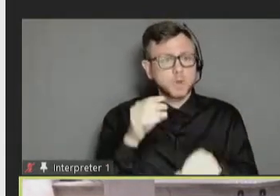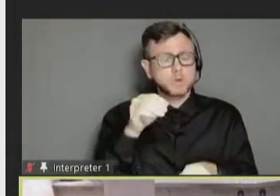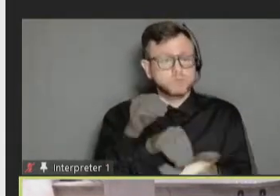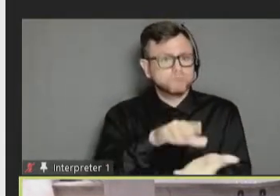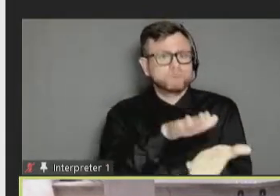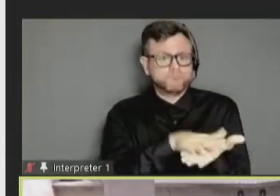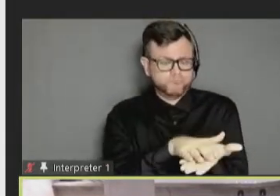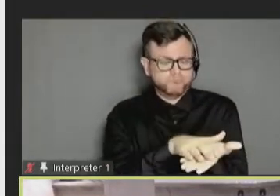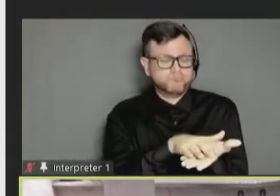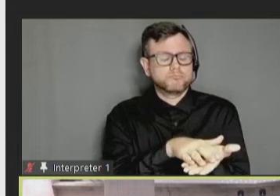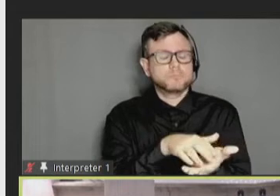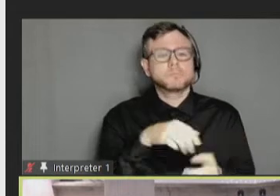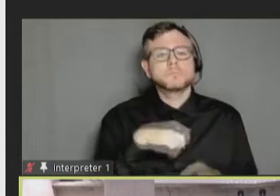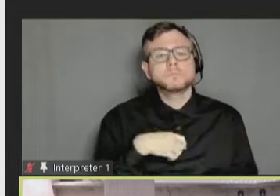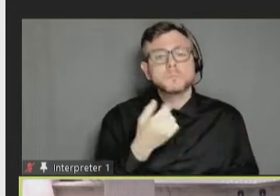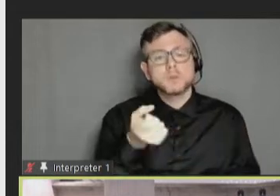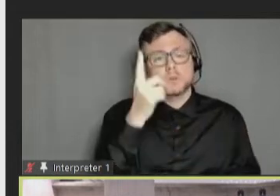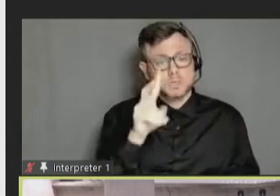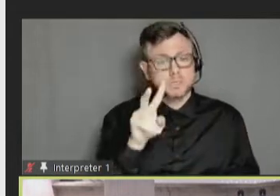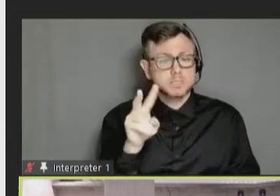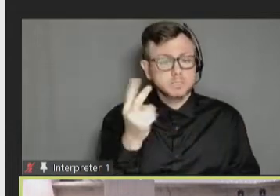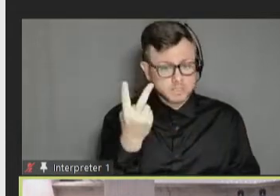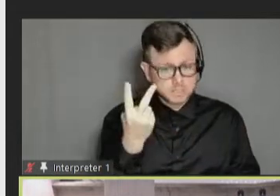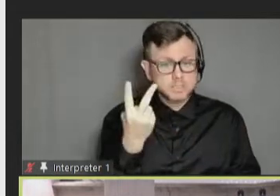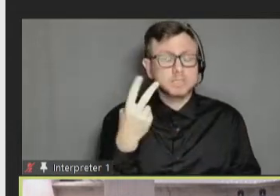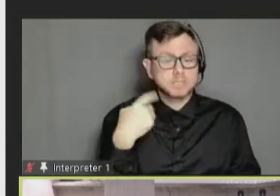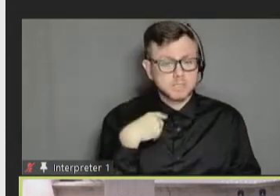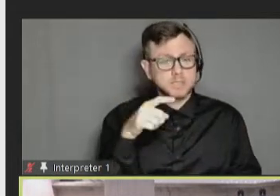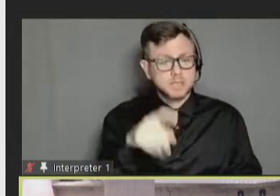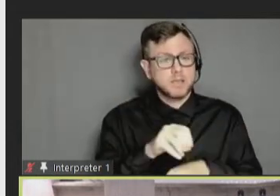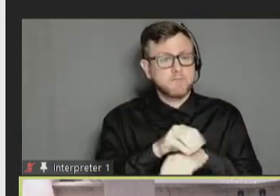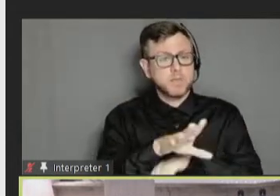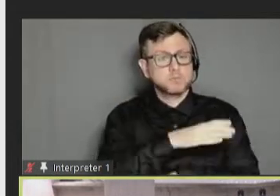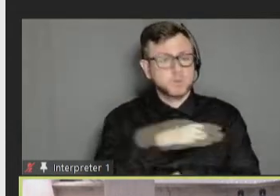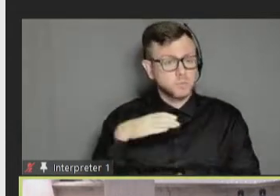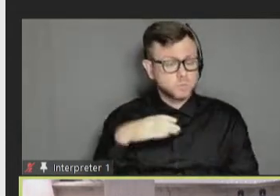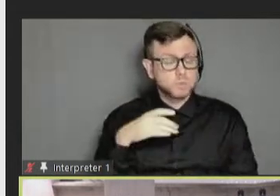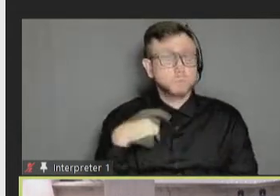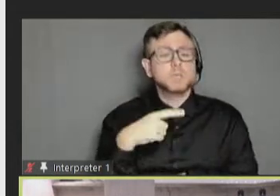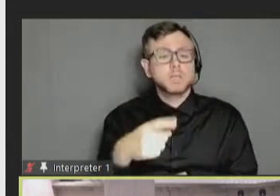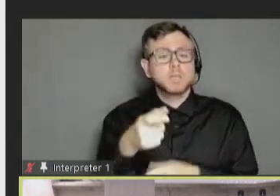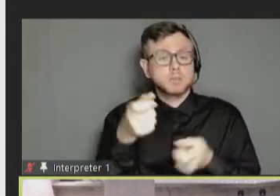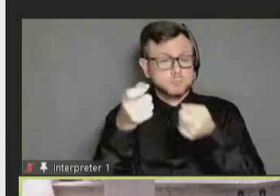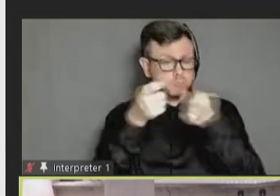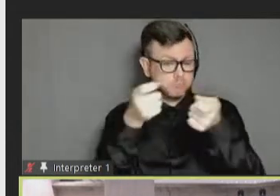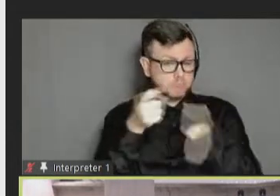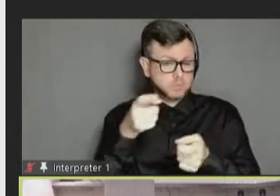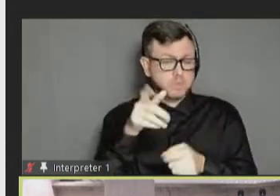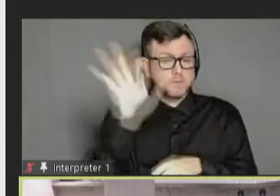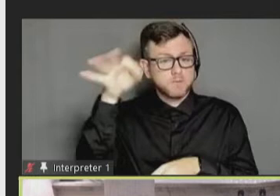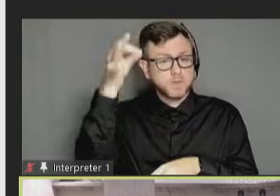Second, this advisory council is governed by the Federal Advisory Committee Act, or